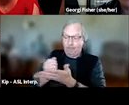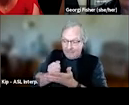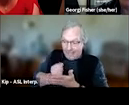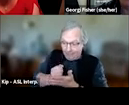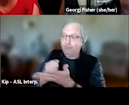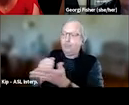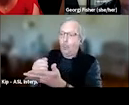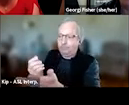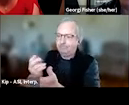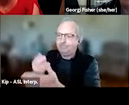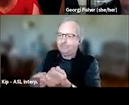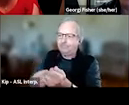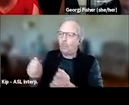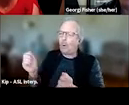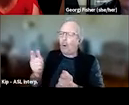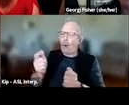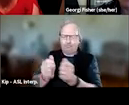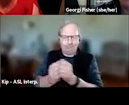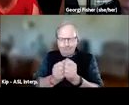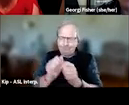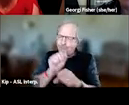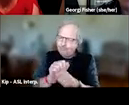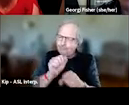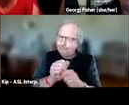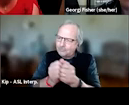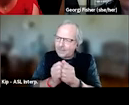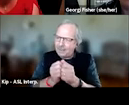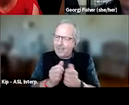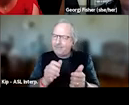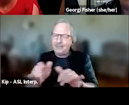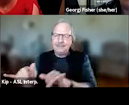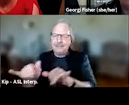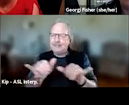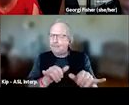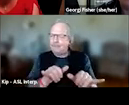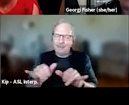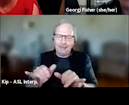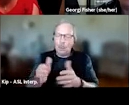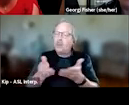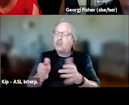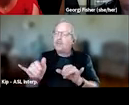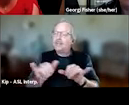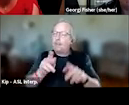you know, to that we're all in this together, working together, we all have similar, we serve the same population and we have